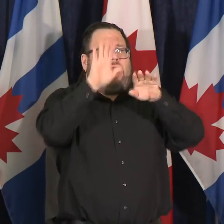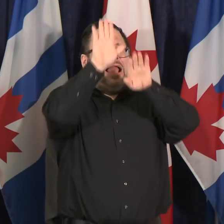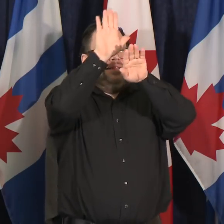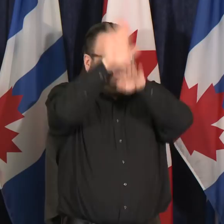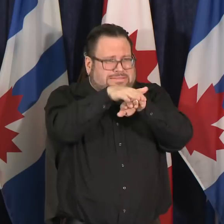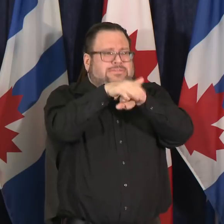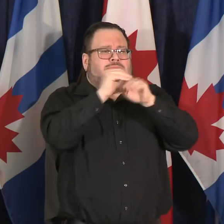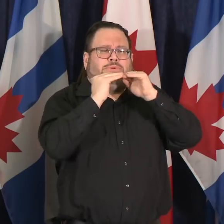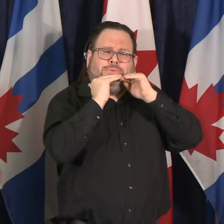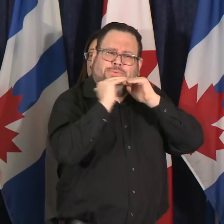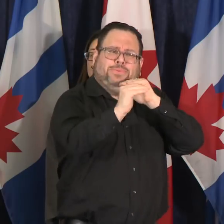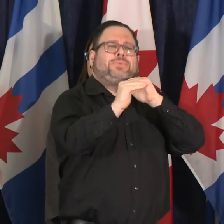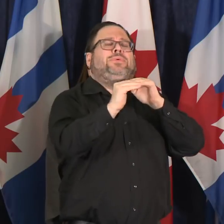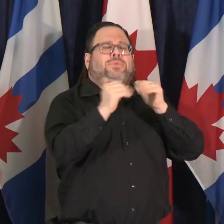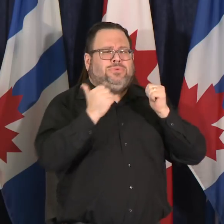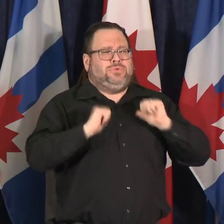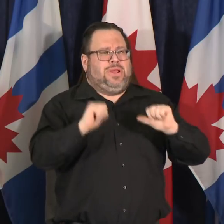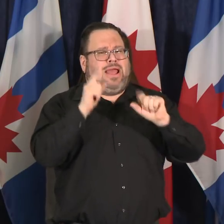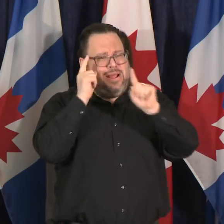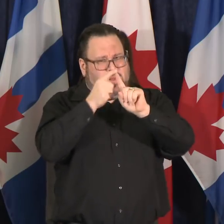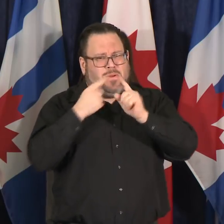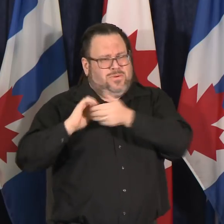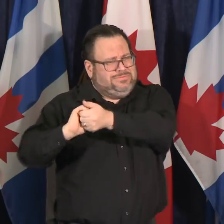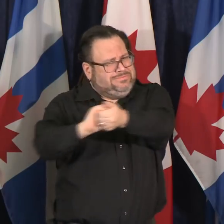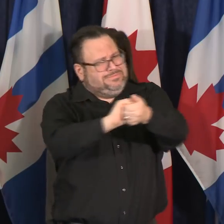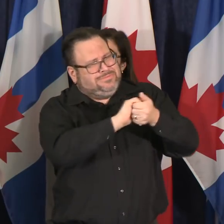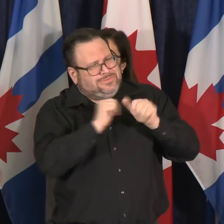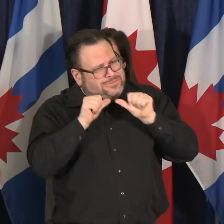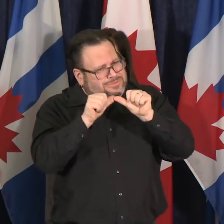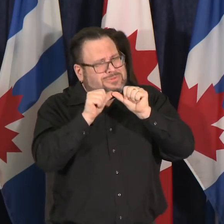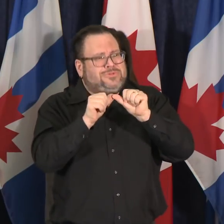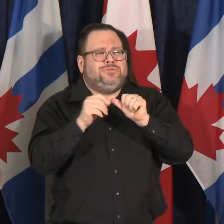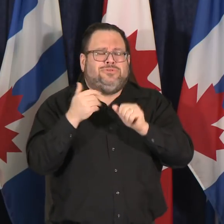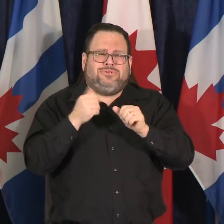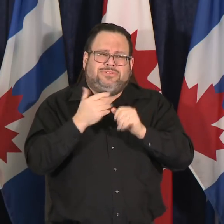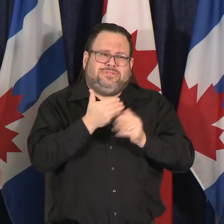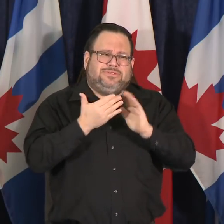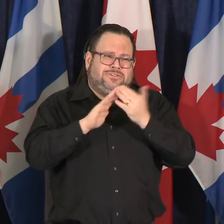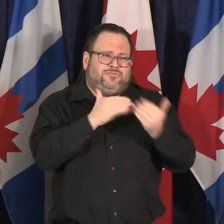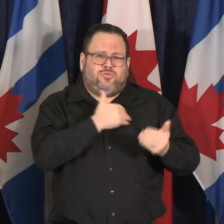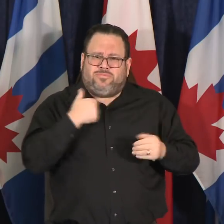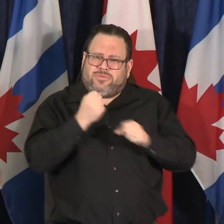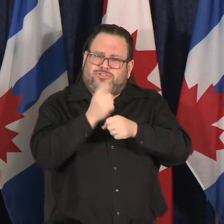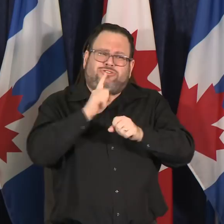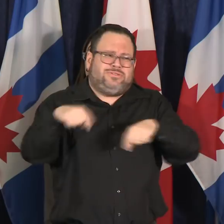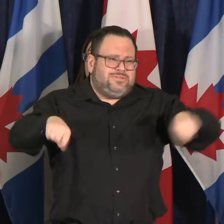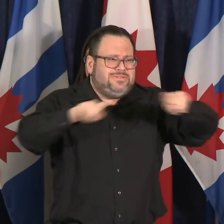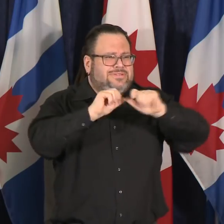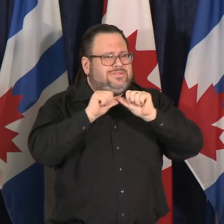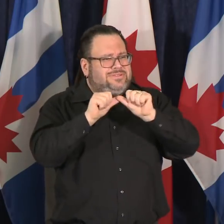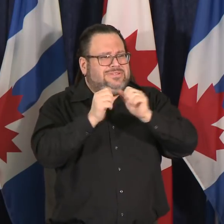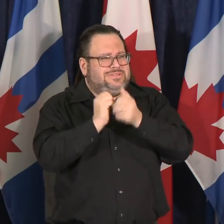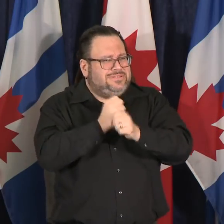difference in keeping Toronto safe and resilient in closing let me confirm that